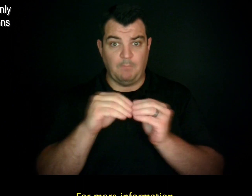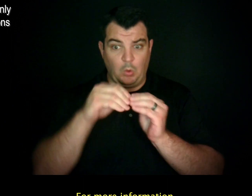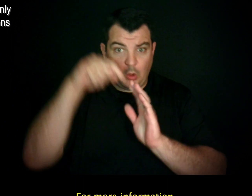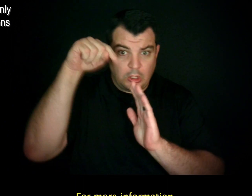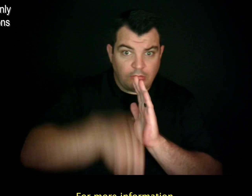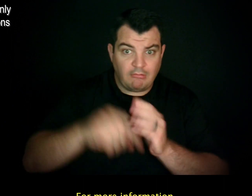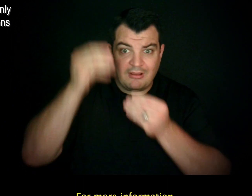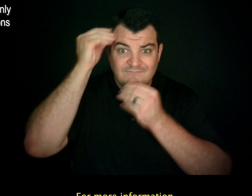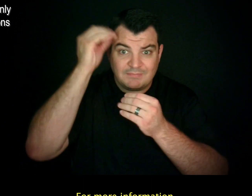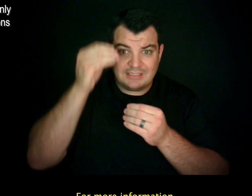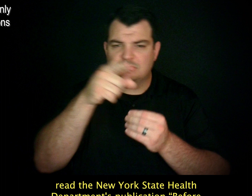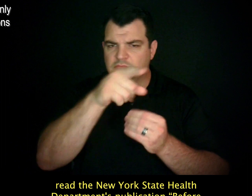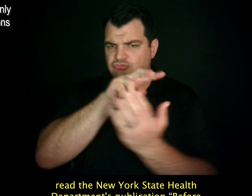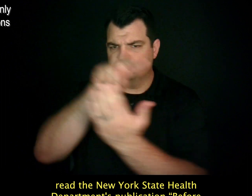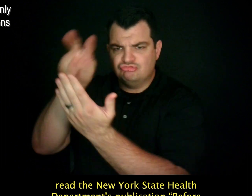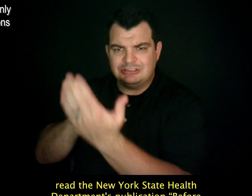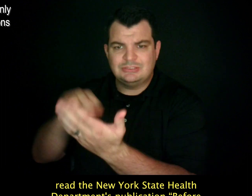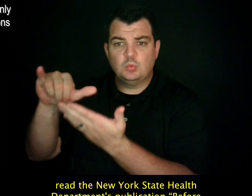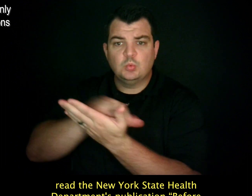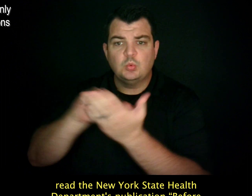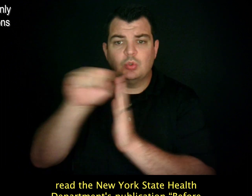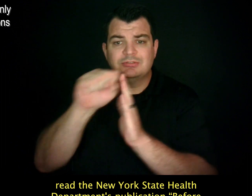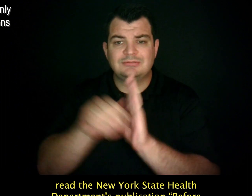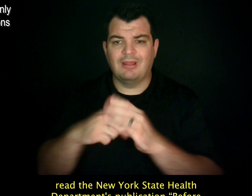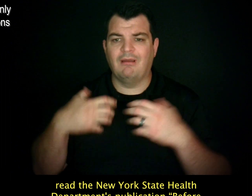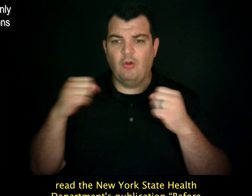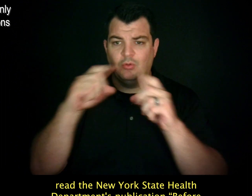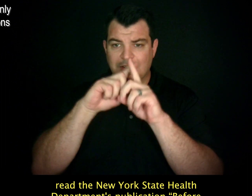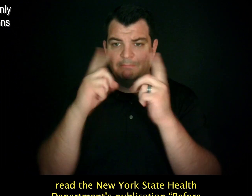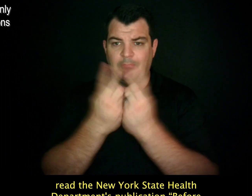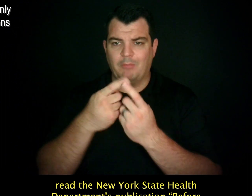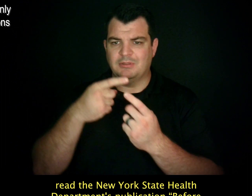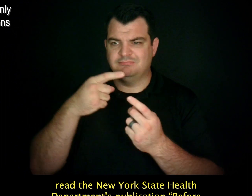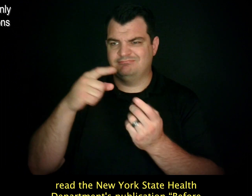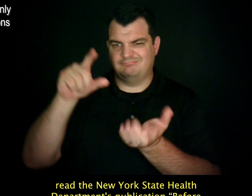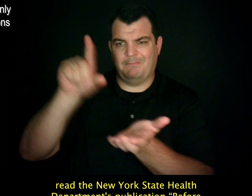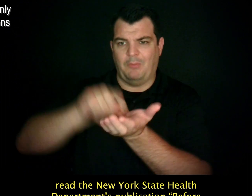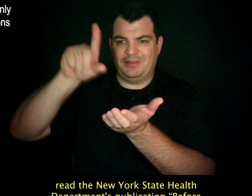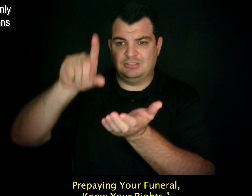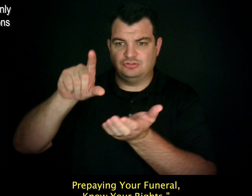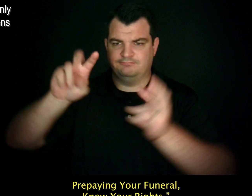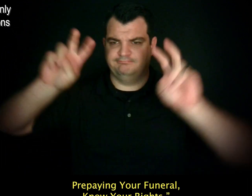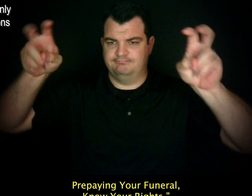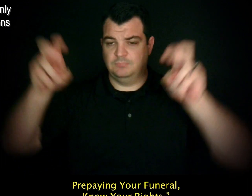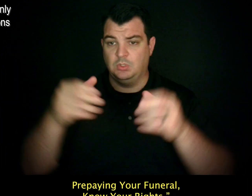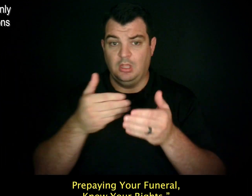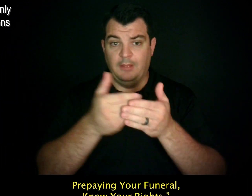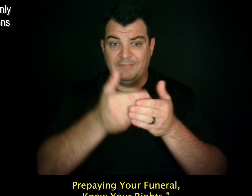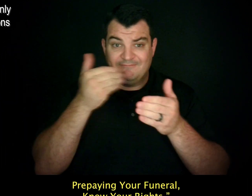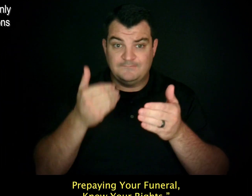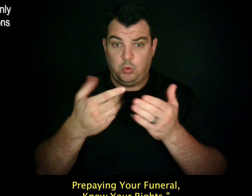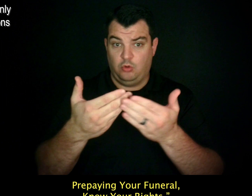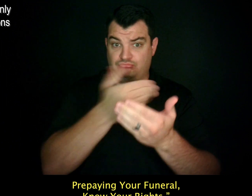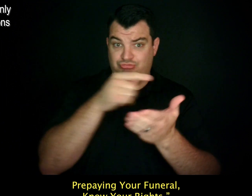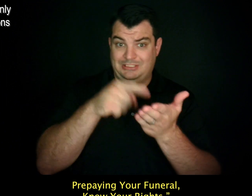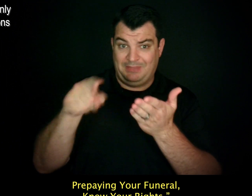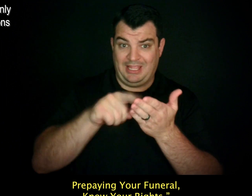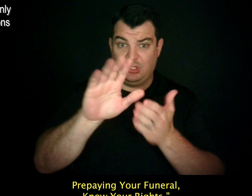For more information, read the New York State Health Department's publication “Before Prepaying Your Funeral, Know Your Rights.”